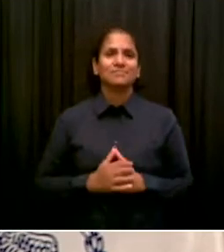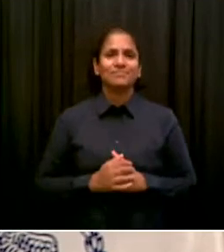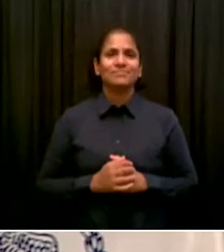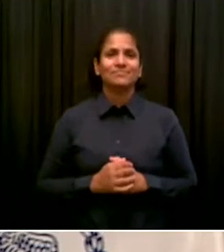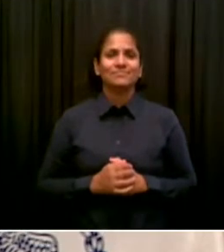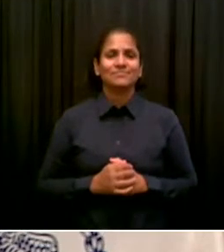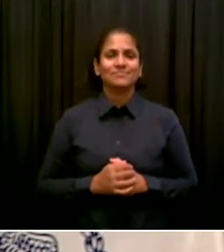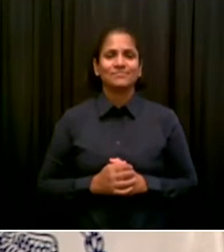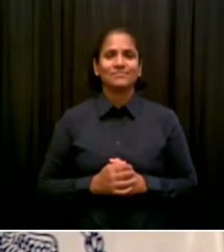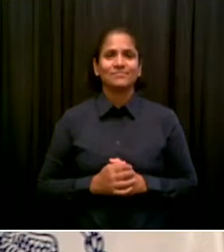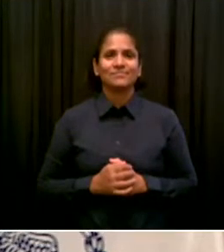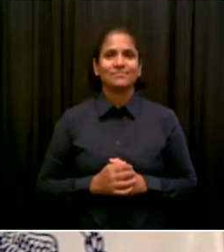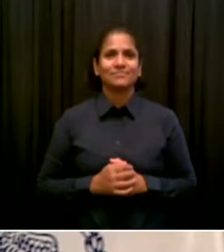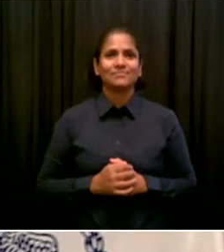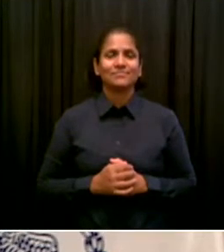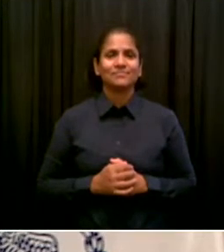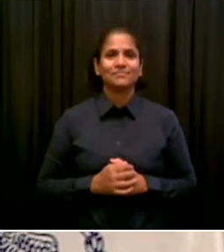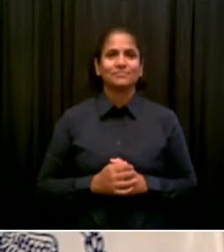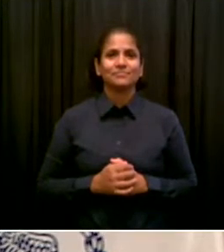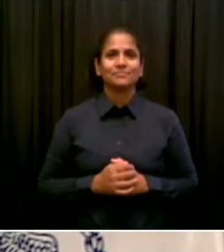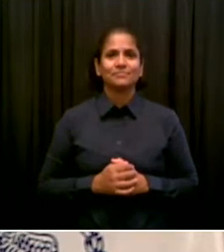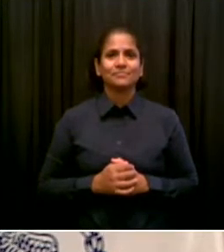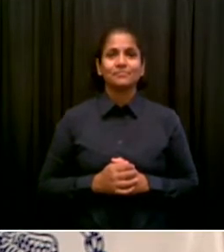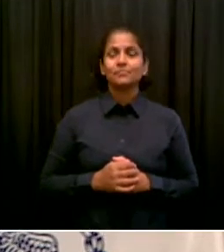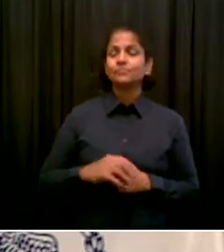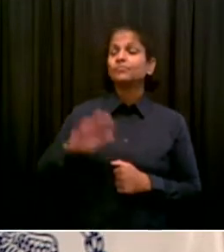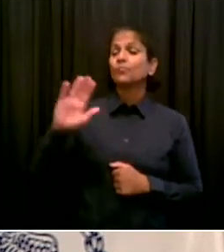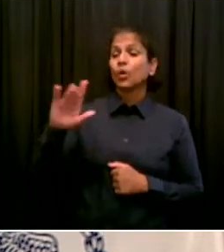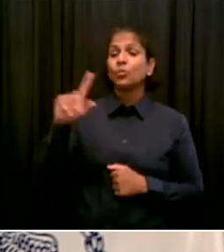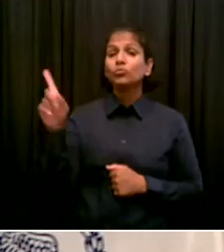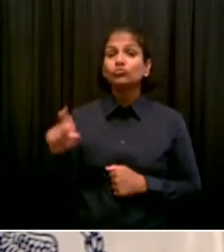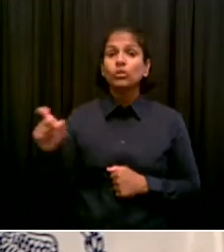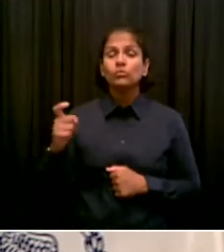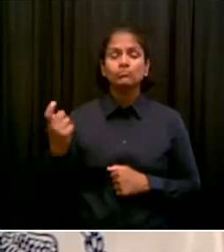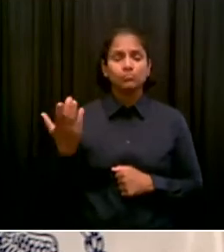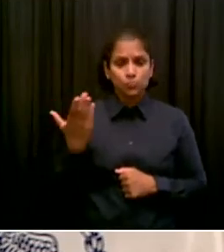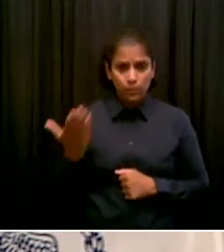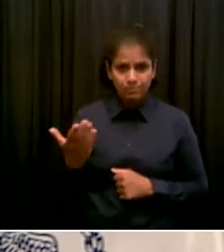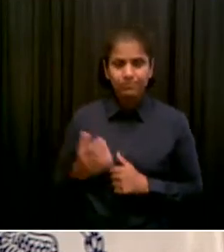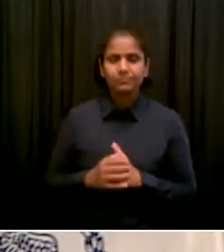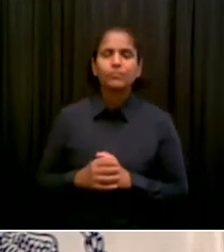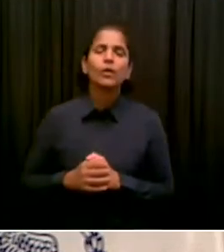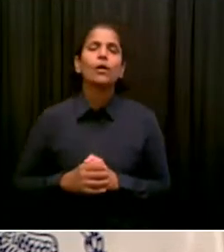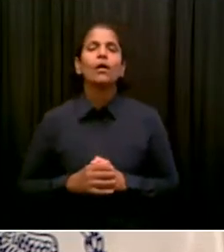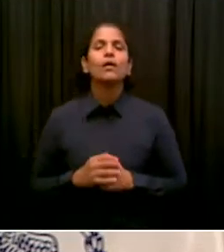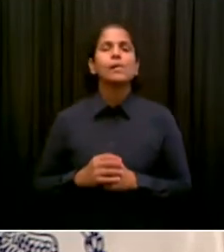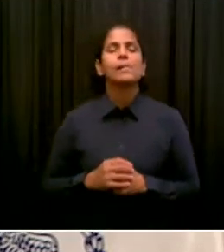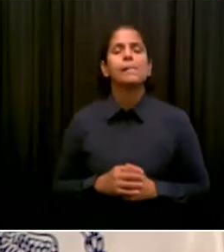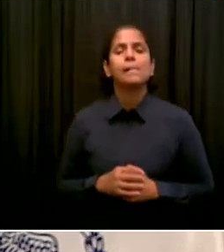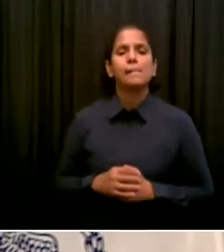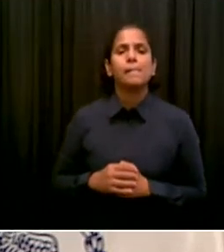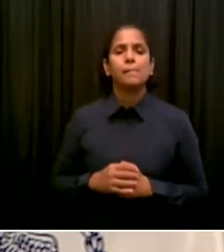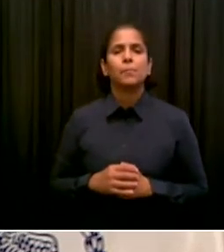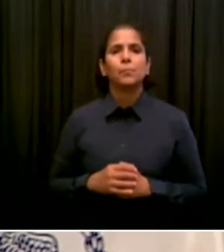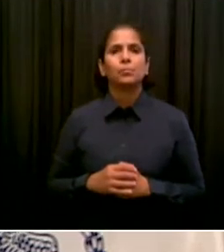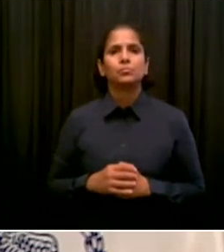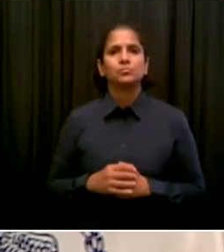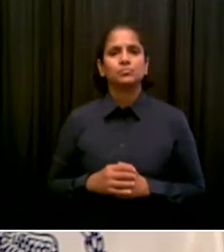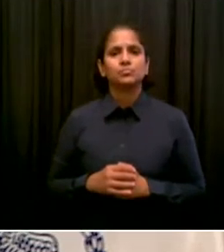CAN, TO GET OUT AND BE A PART OF IT ANYWAY YOU CAN PICK I